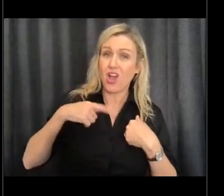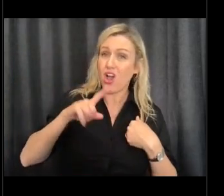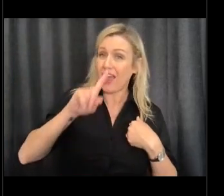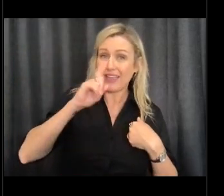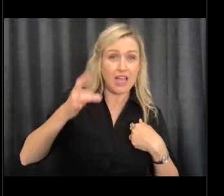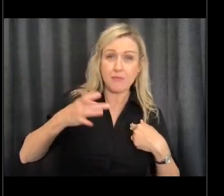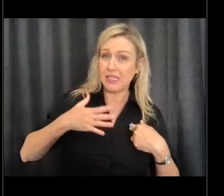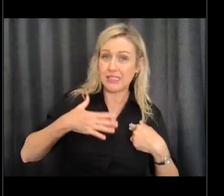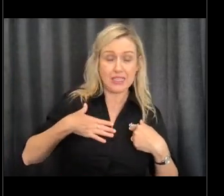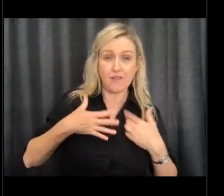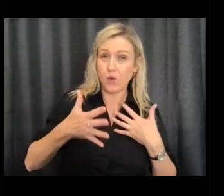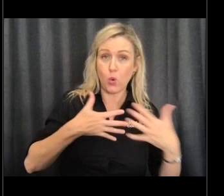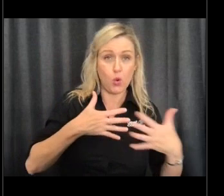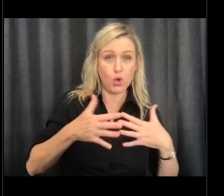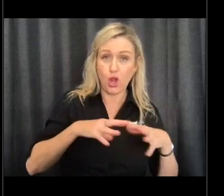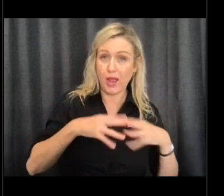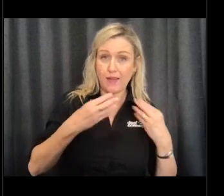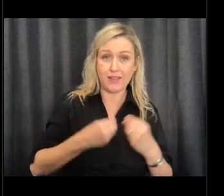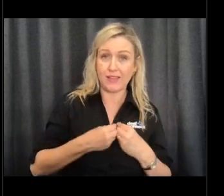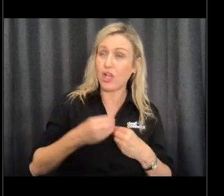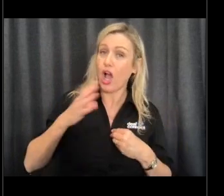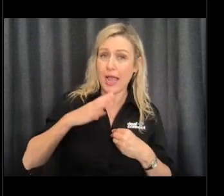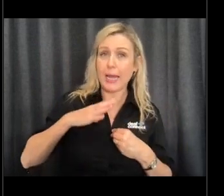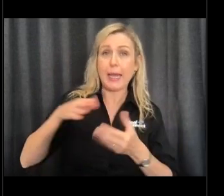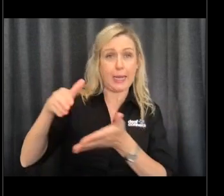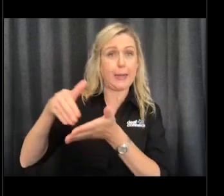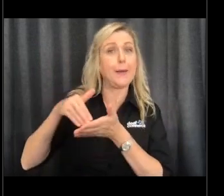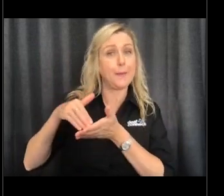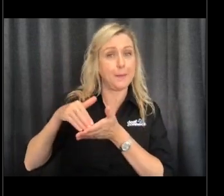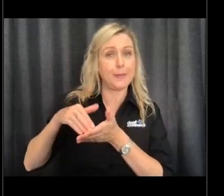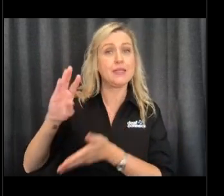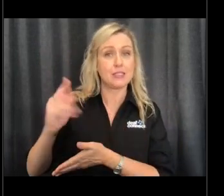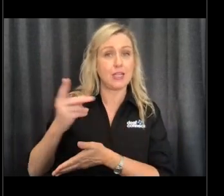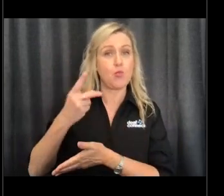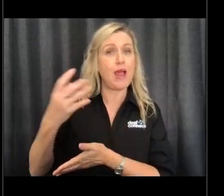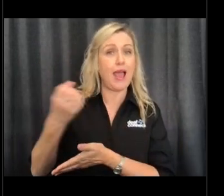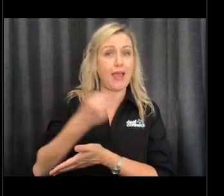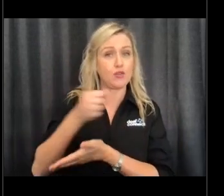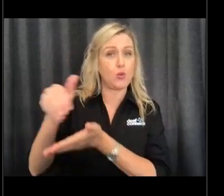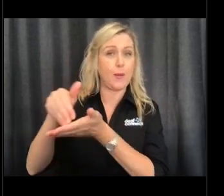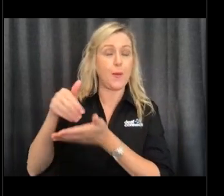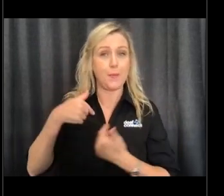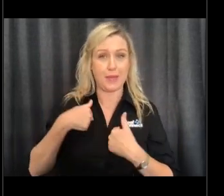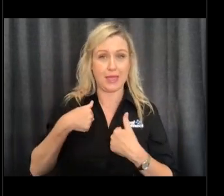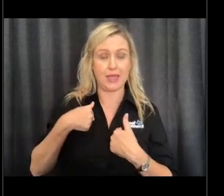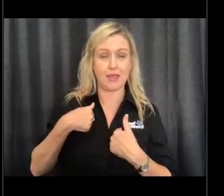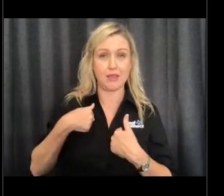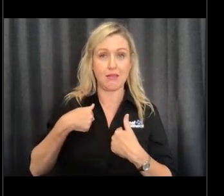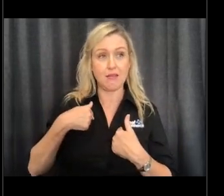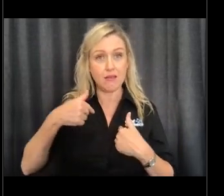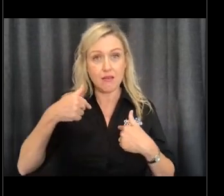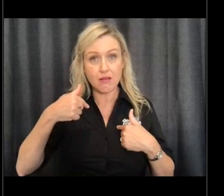work done without somebody helping me because my experience is when I've raised that with